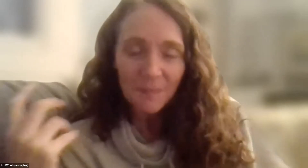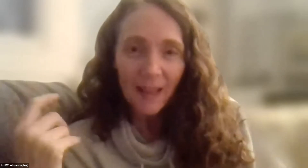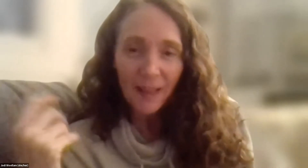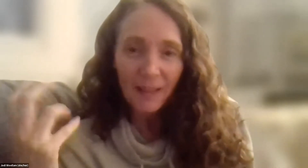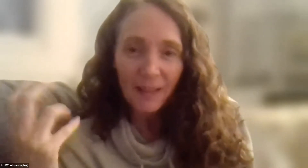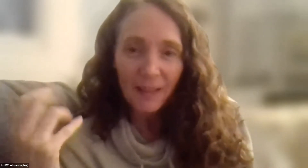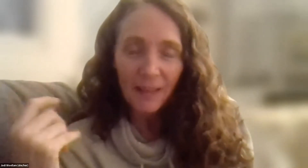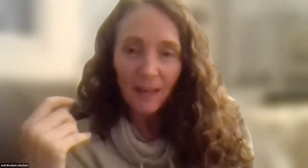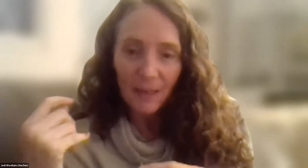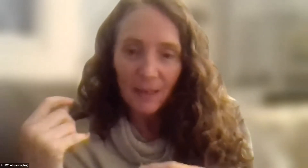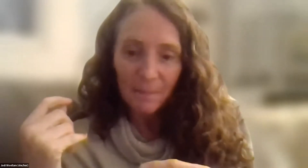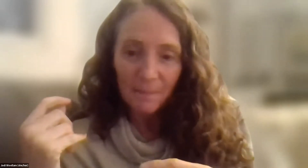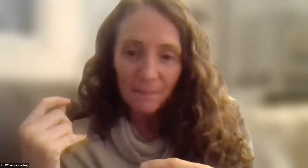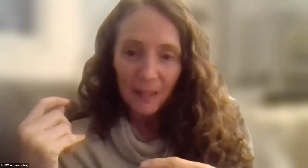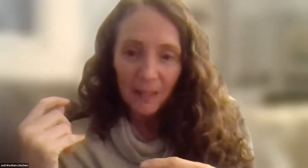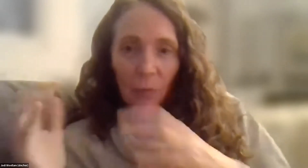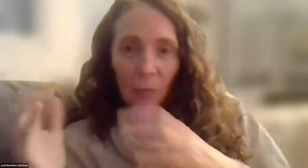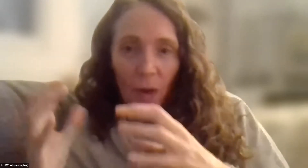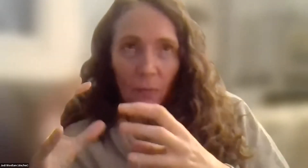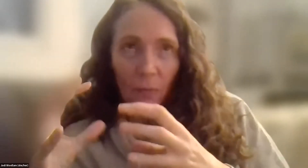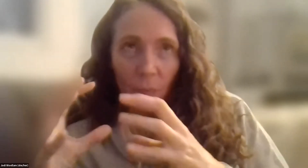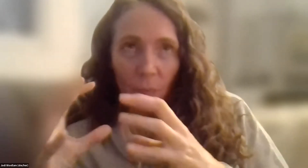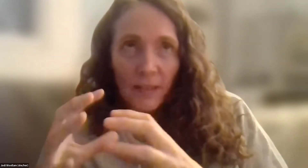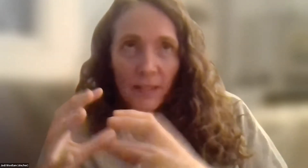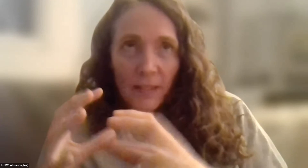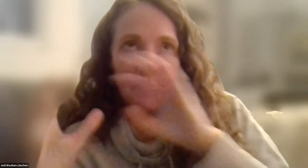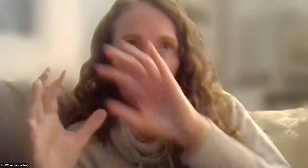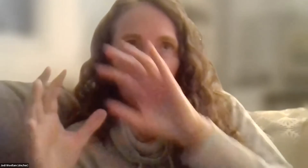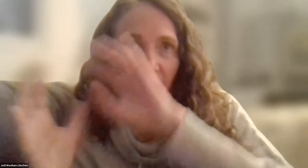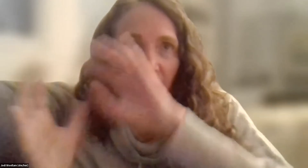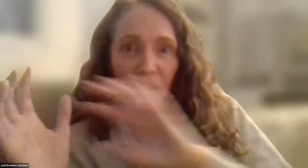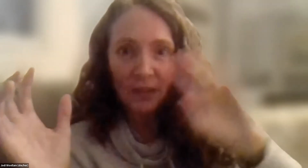And then where does in the national, international,